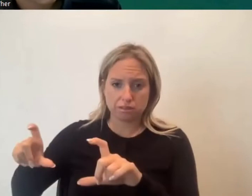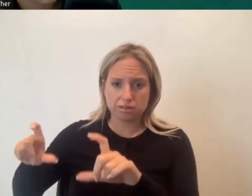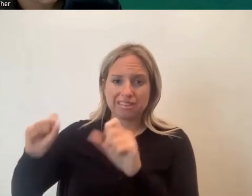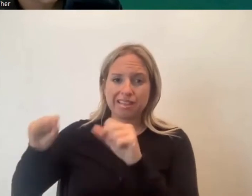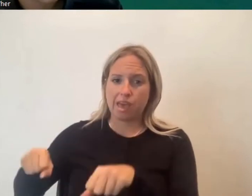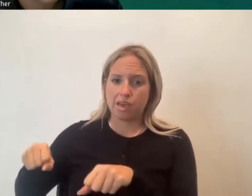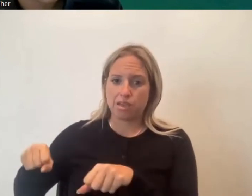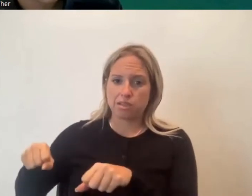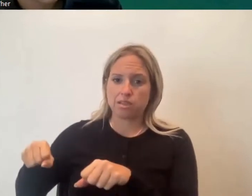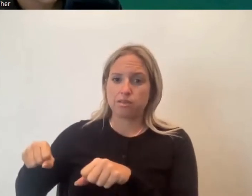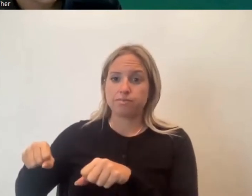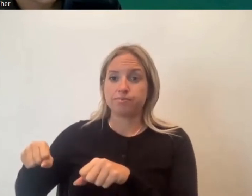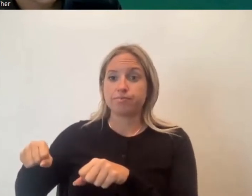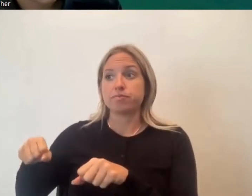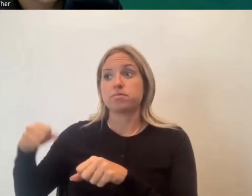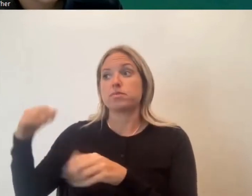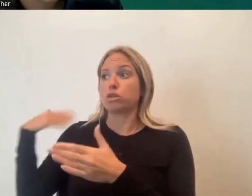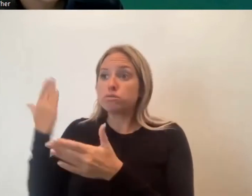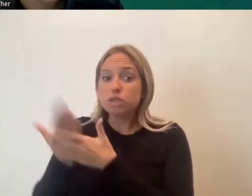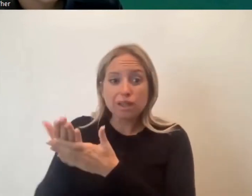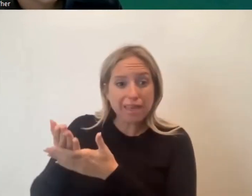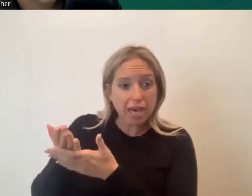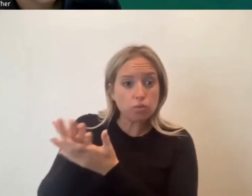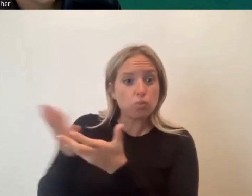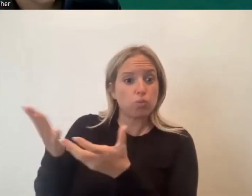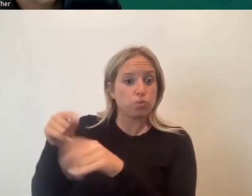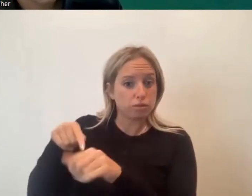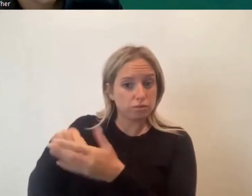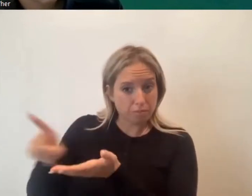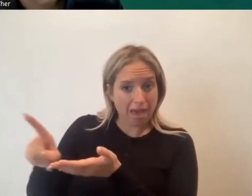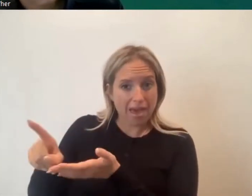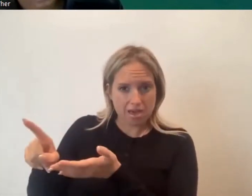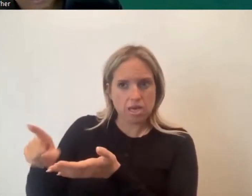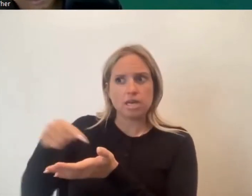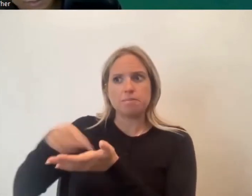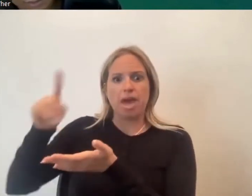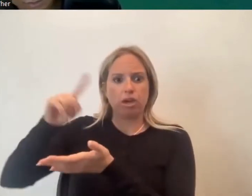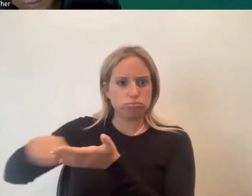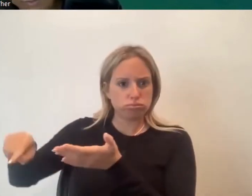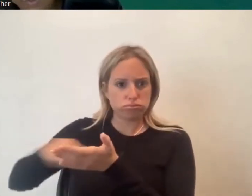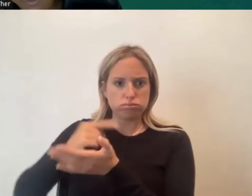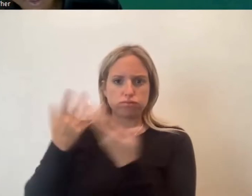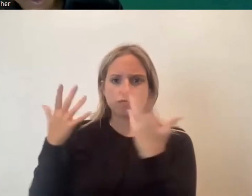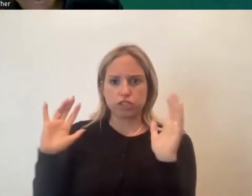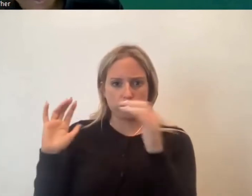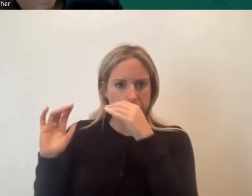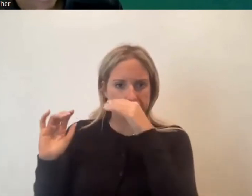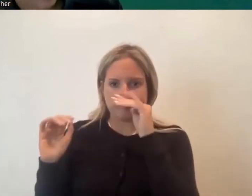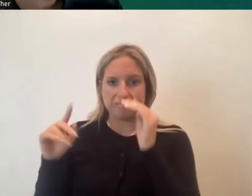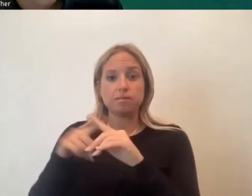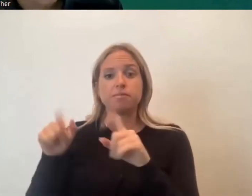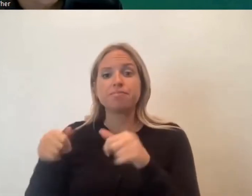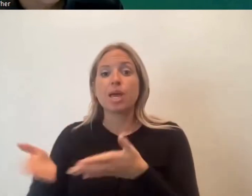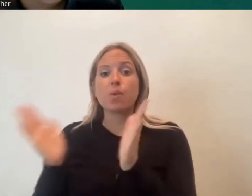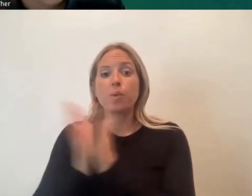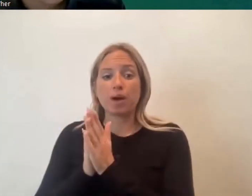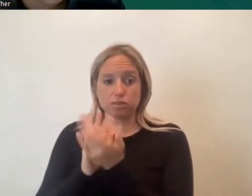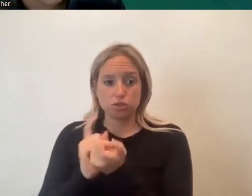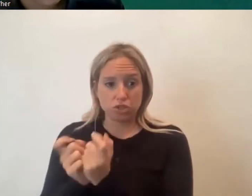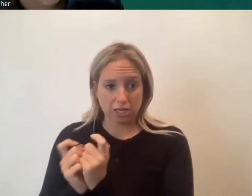overpayment is paid, but you can request a change in their recovery rate. Tadra: Thank you so much, Lanie.